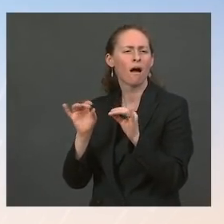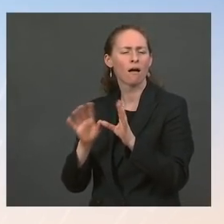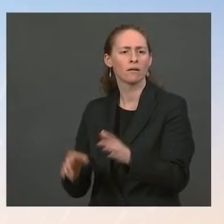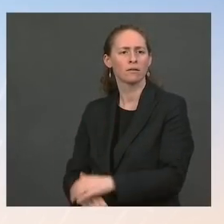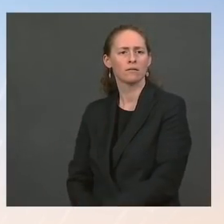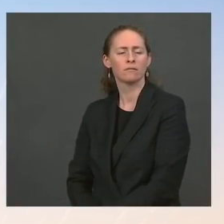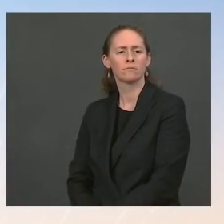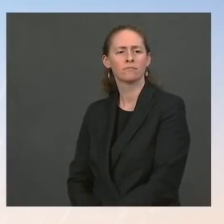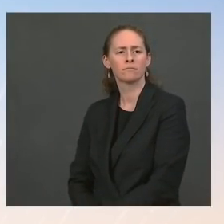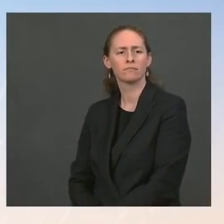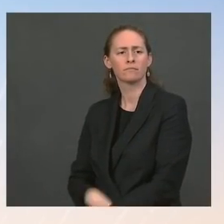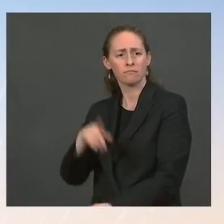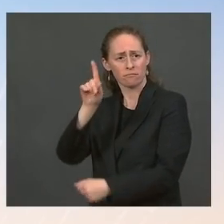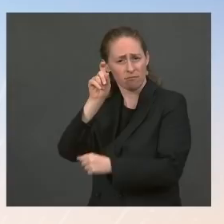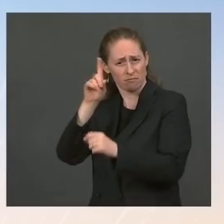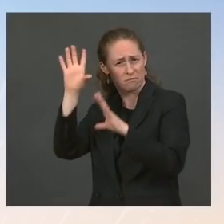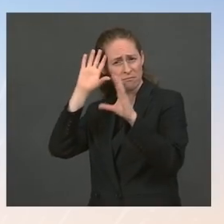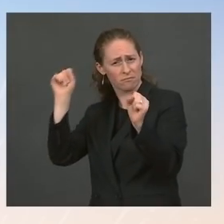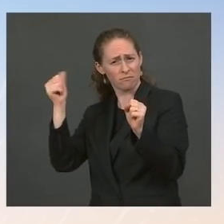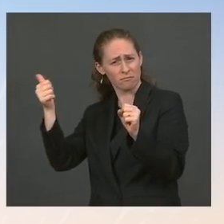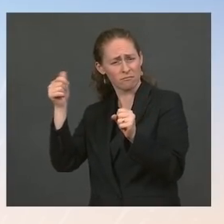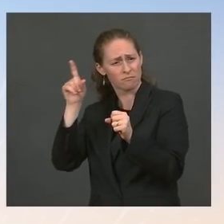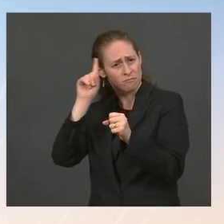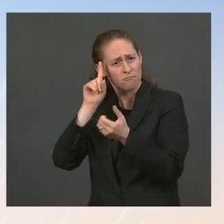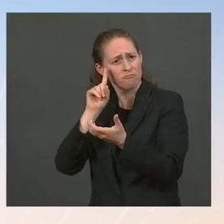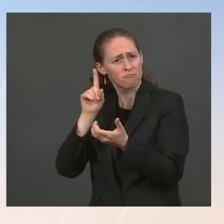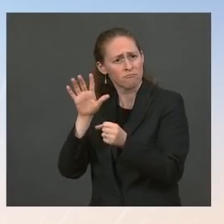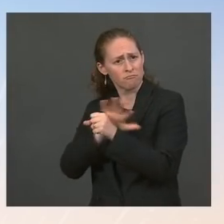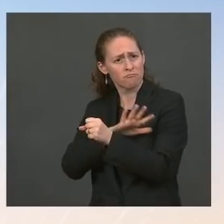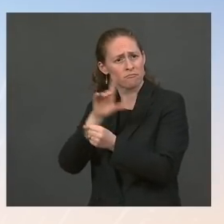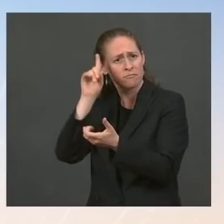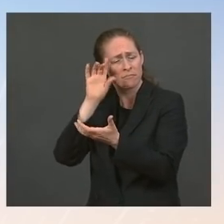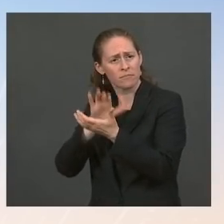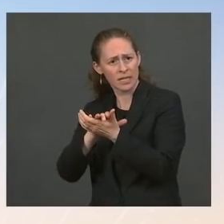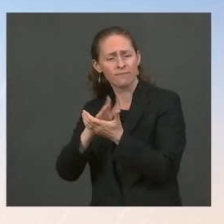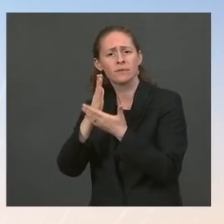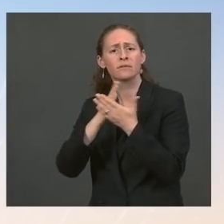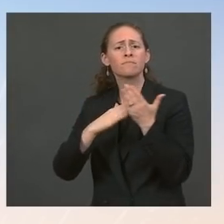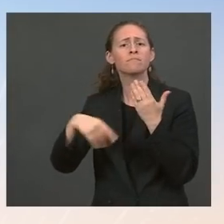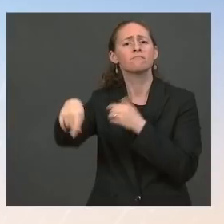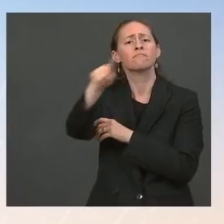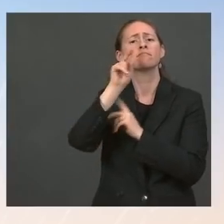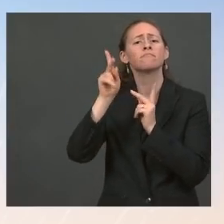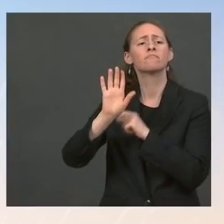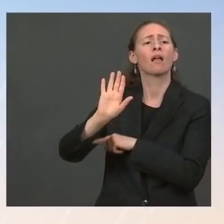people who defy subpoenas should be criminally prosecuted or not? Ms. Psaki: It's up to the purview